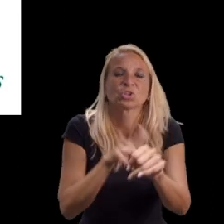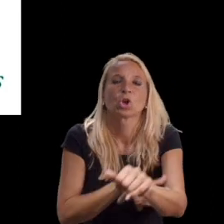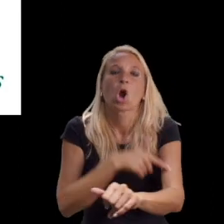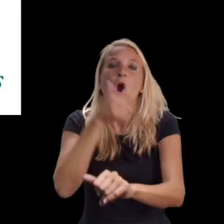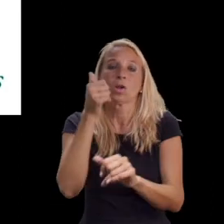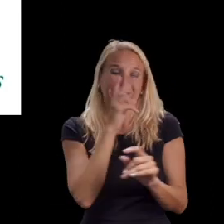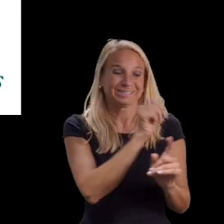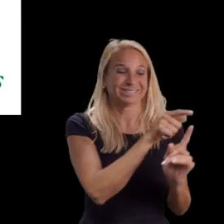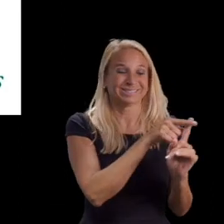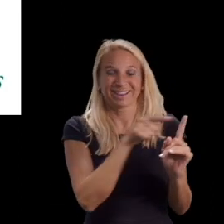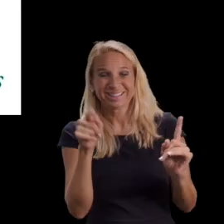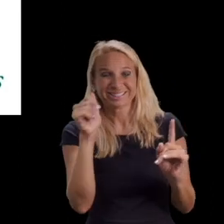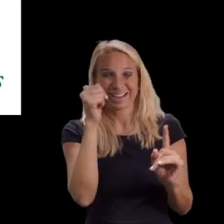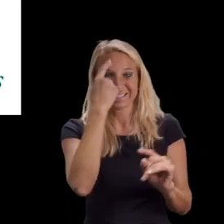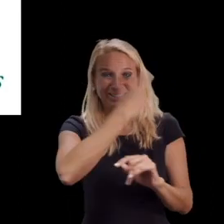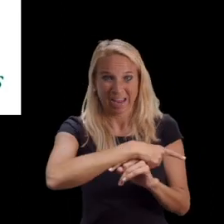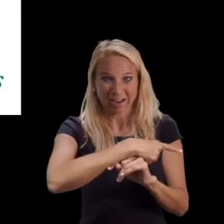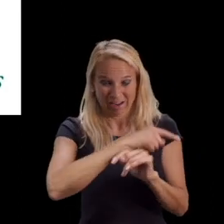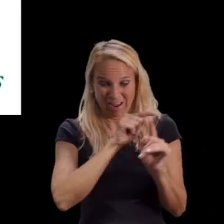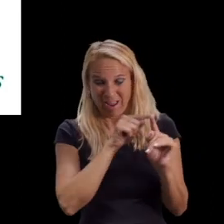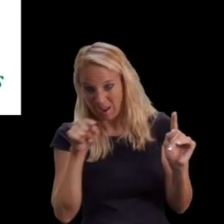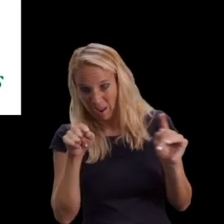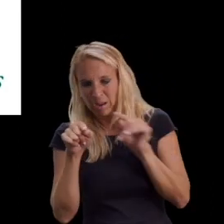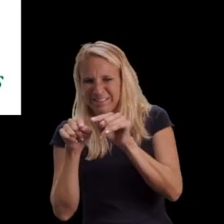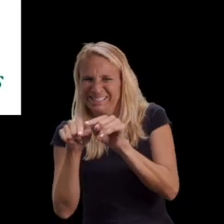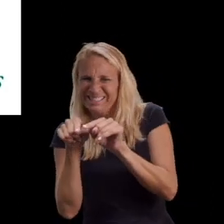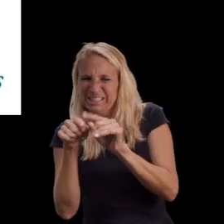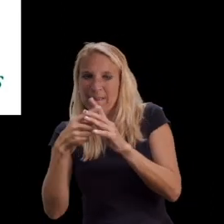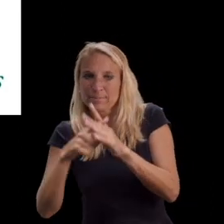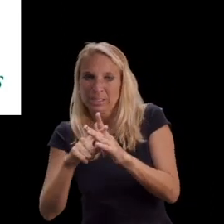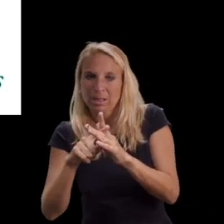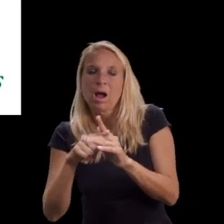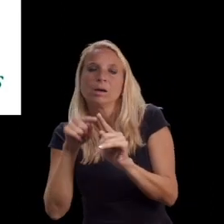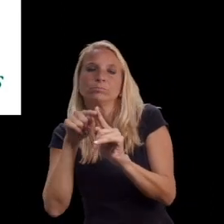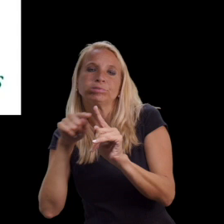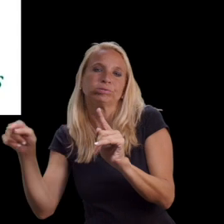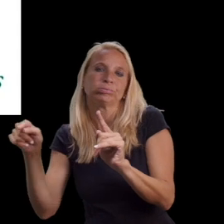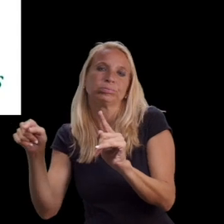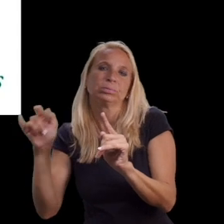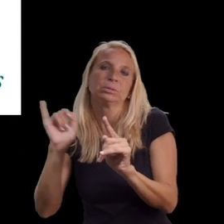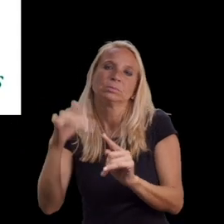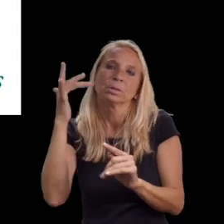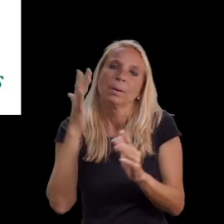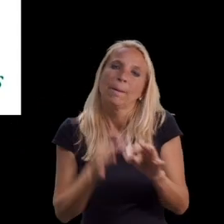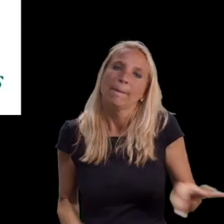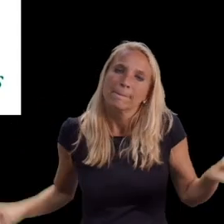than the 10 days you have from January 9th. So that's why it becomes important